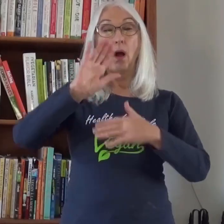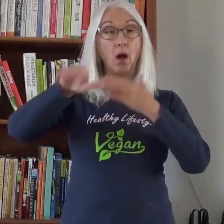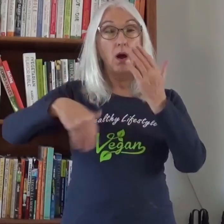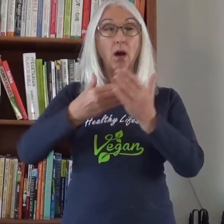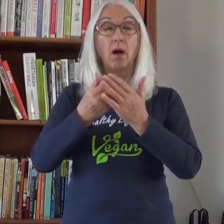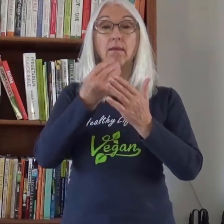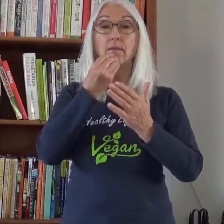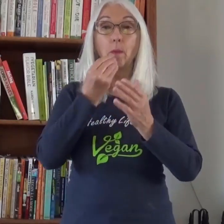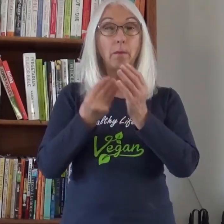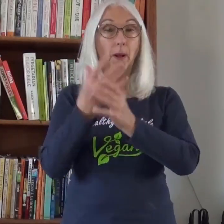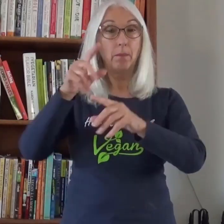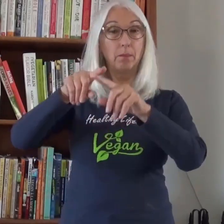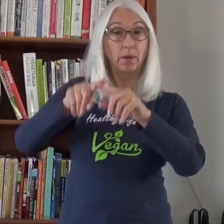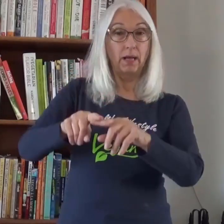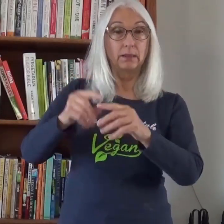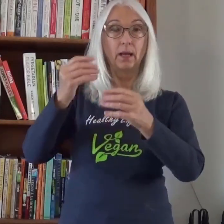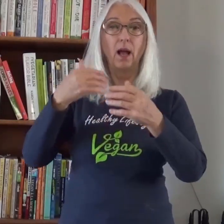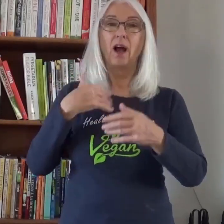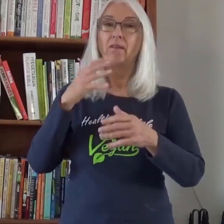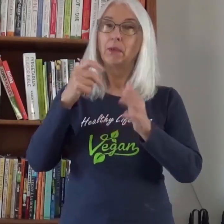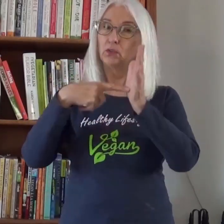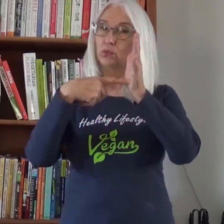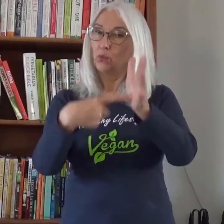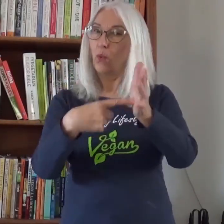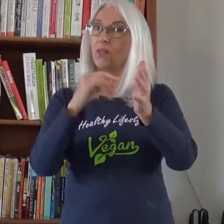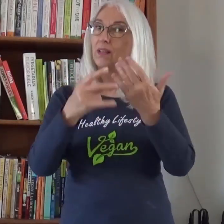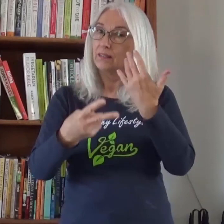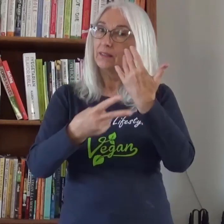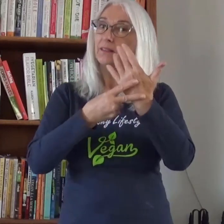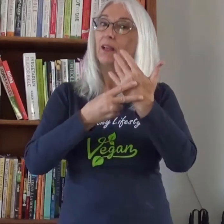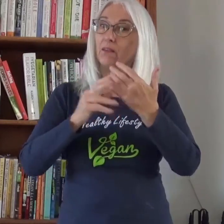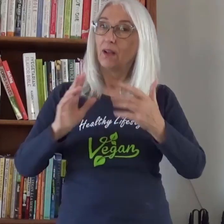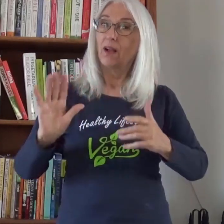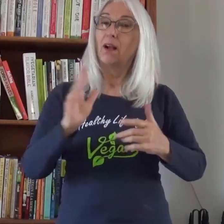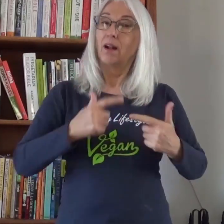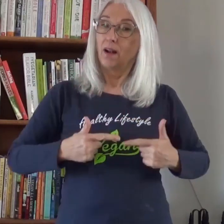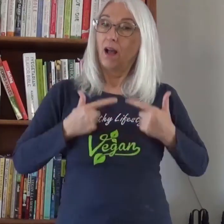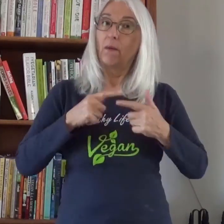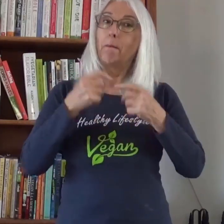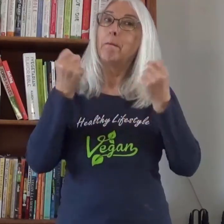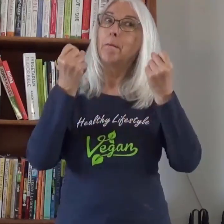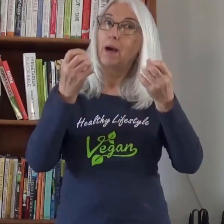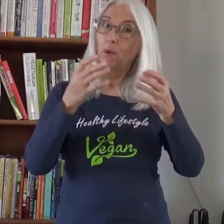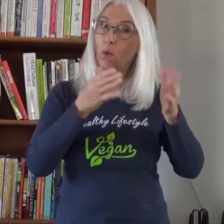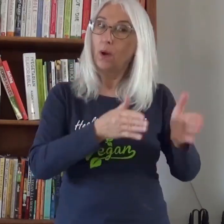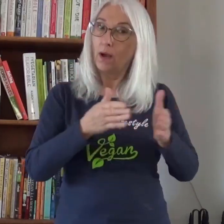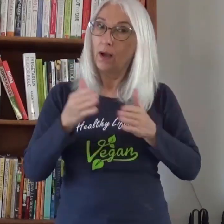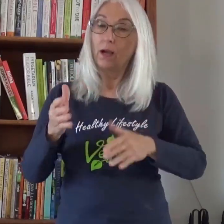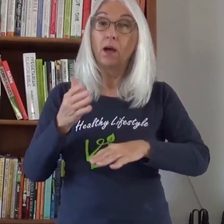A whole-food, plant-based diet has been shown to save lives in many ways: